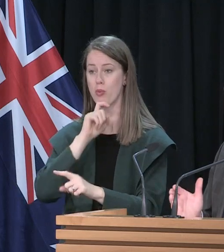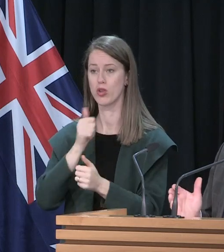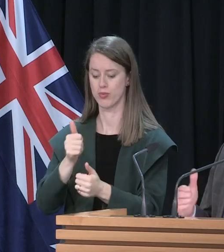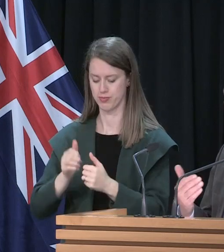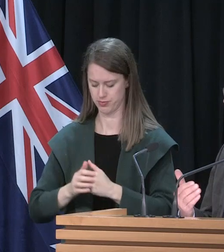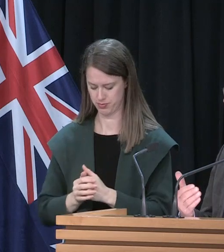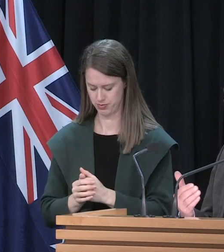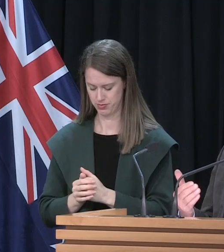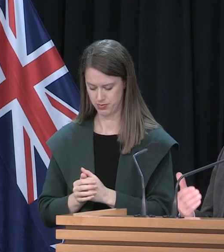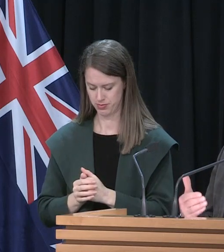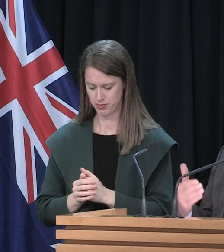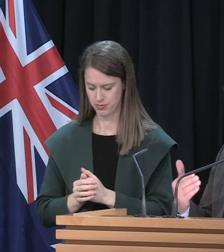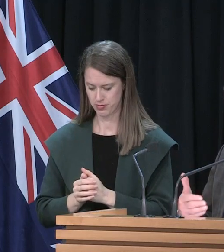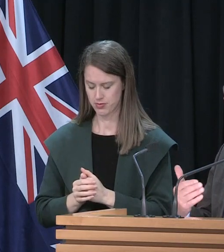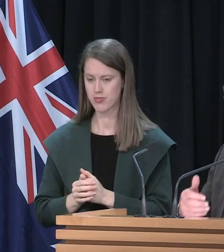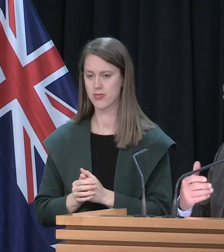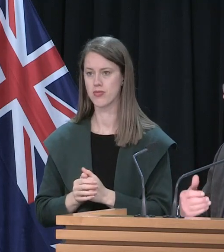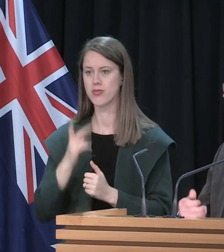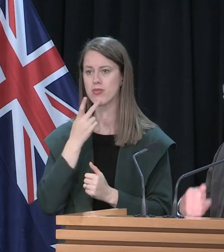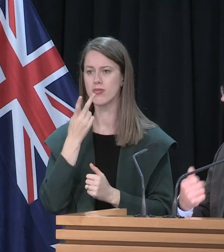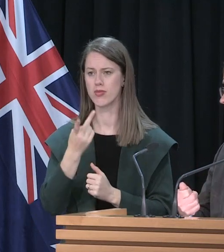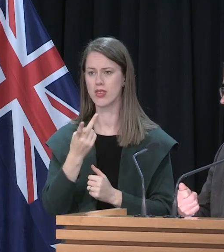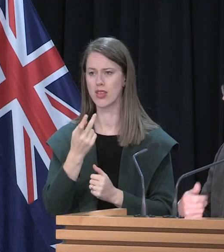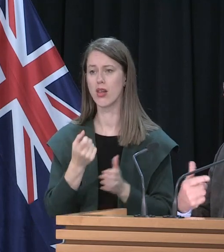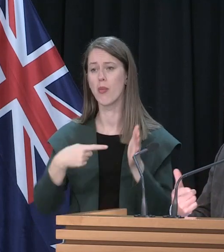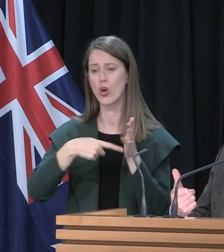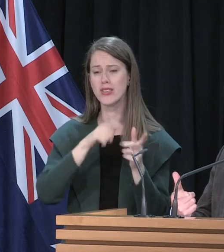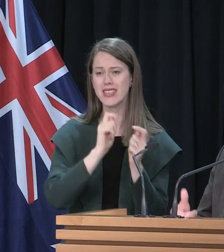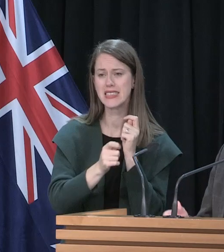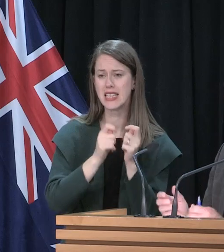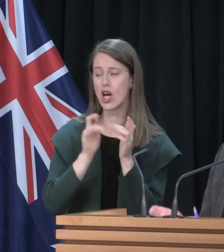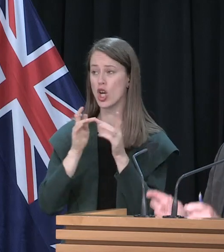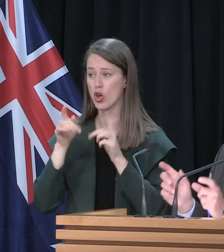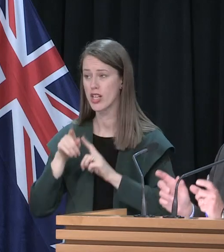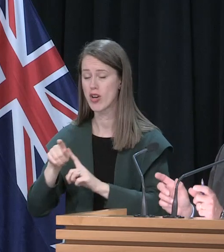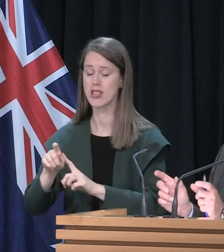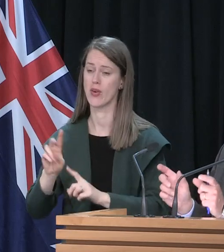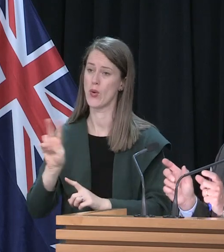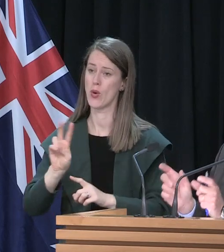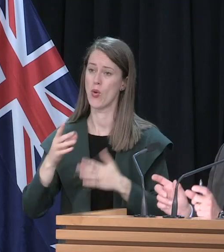but secondly enabling it to happen - yes, that would be - would be good. But I think,